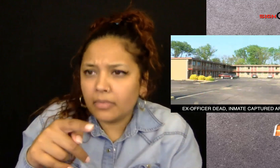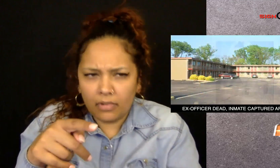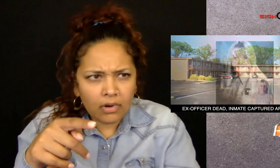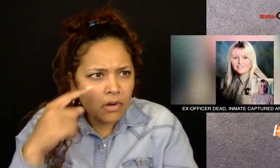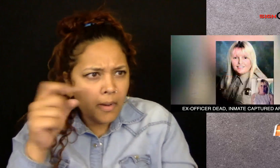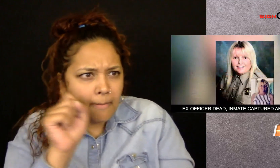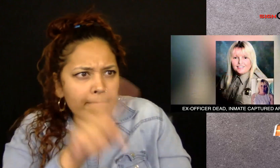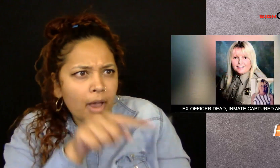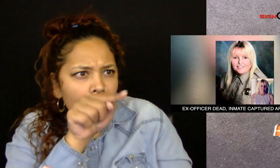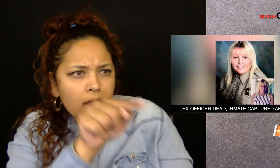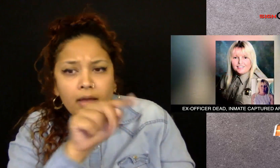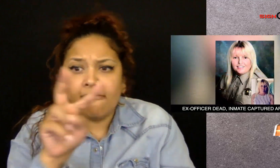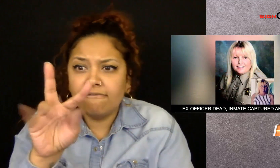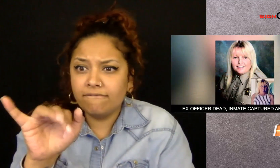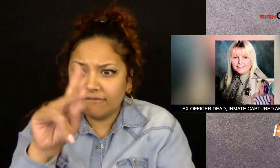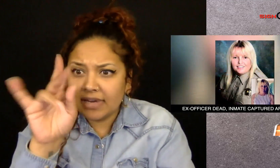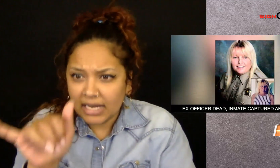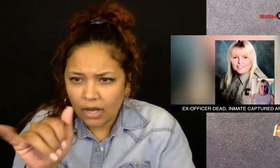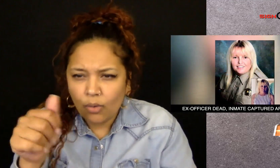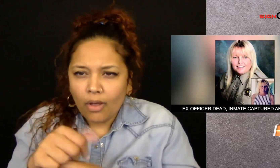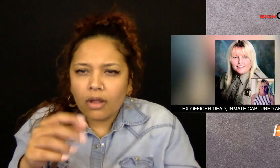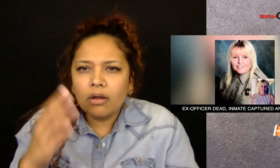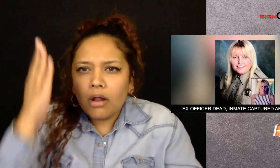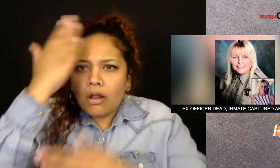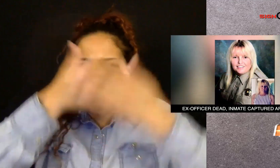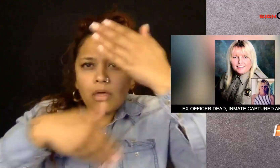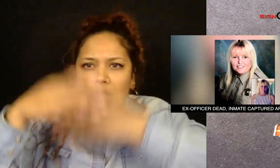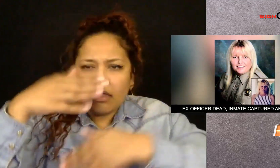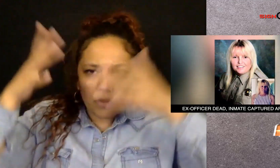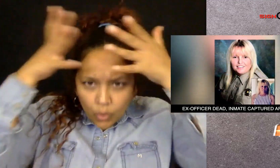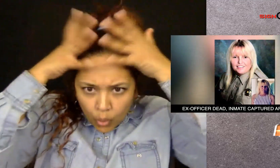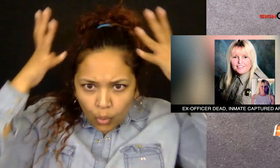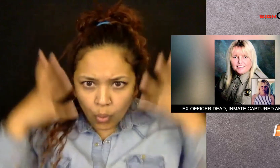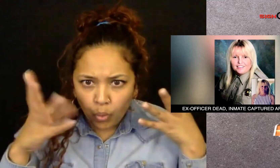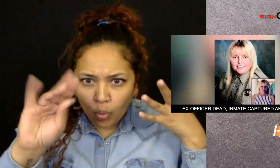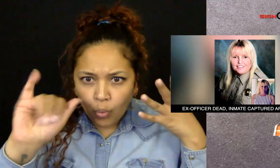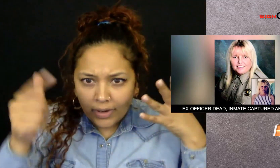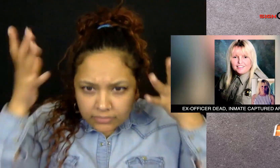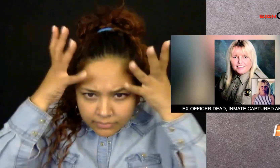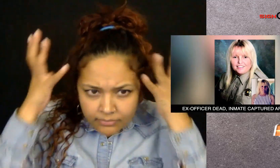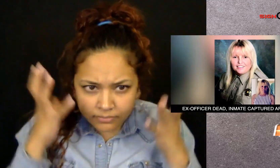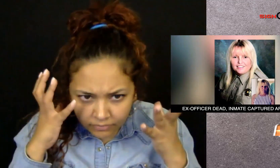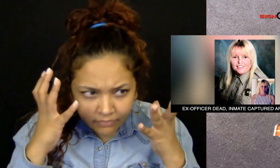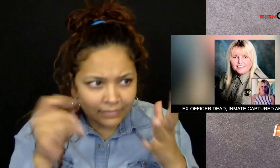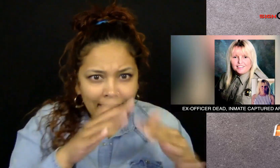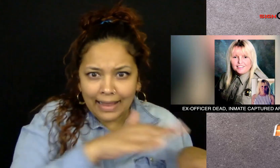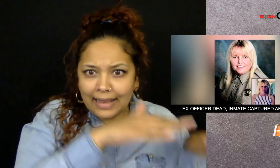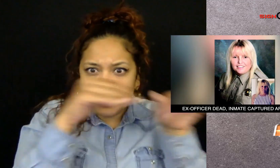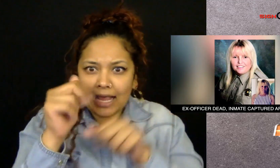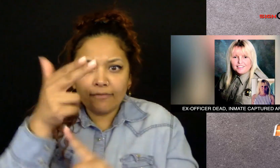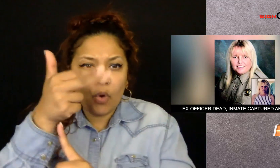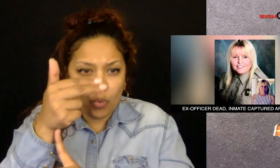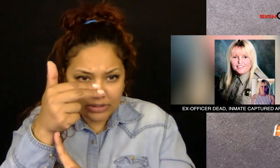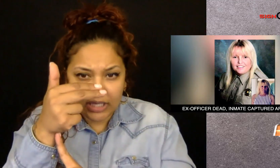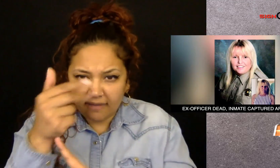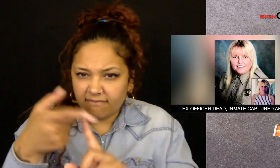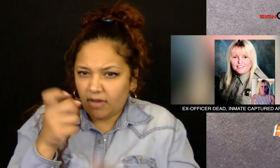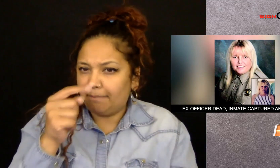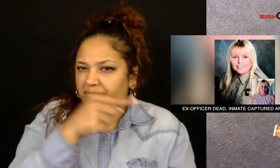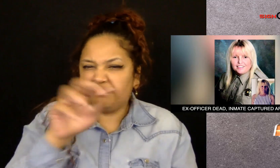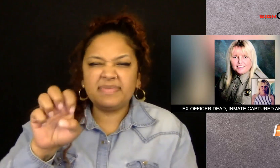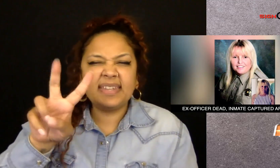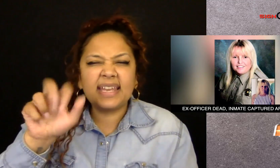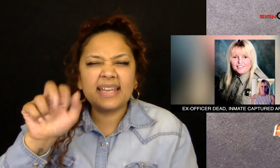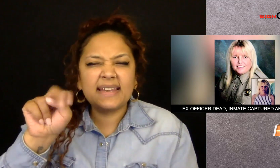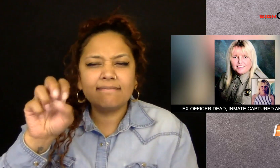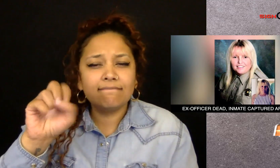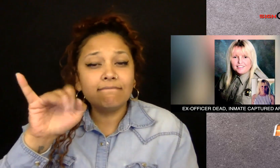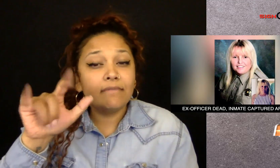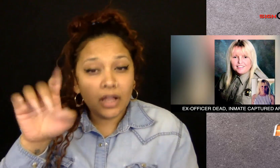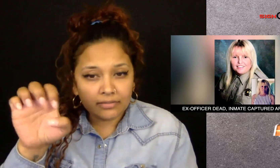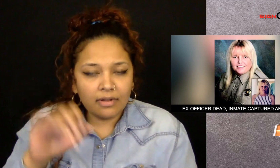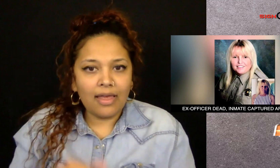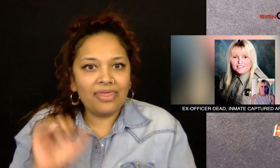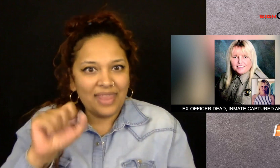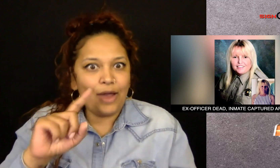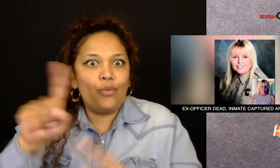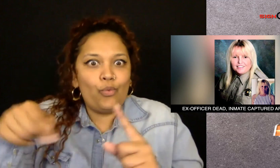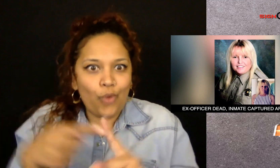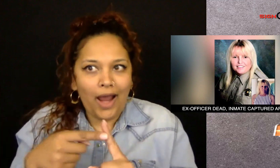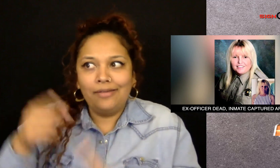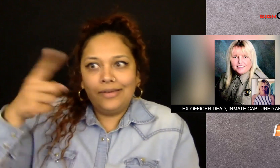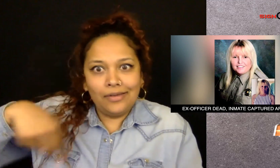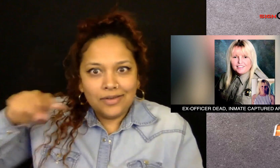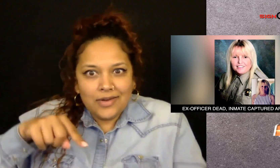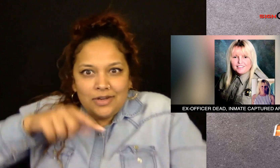up on another tip and spotted Vicky with a wig leaving a hotel in Evansville and that's